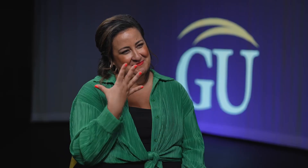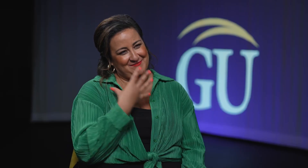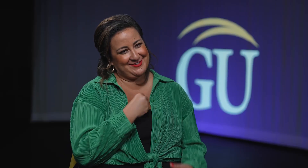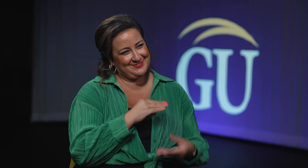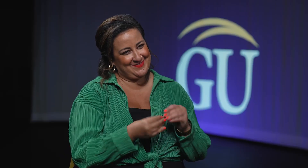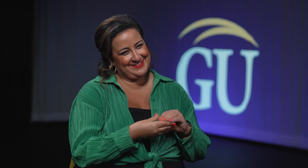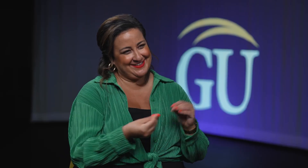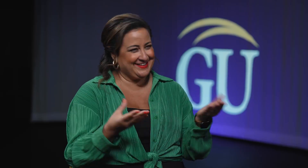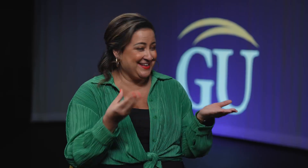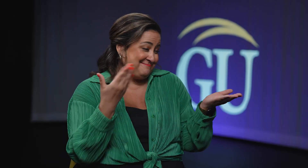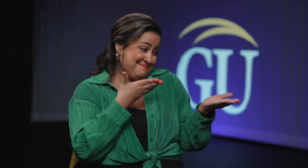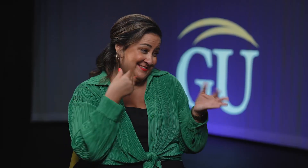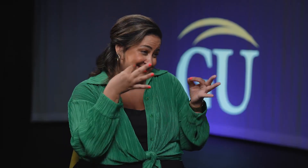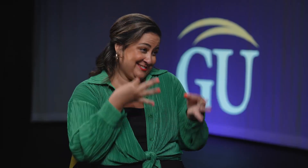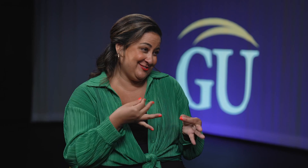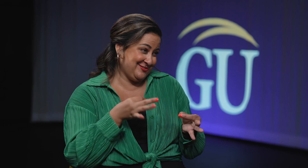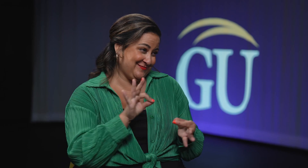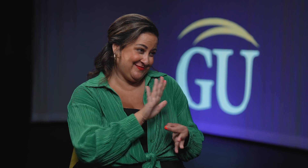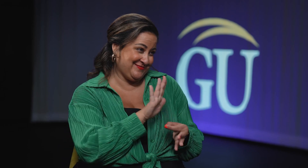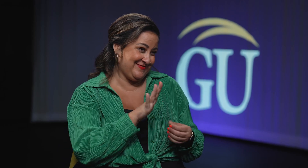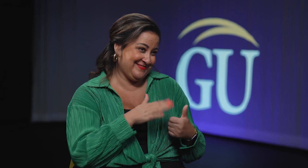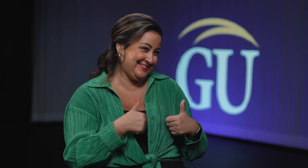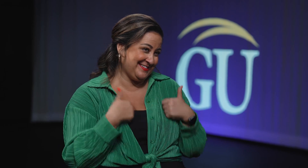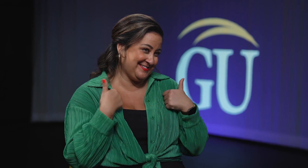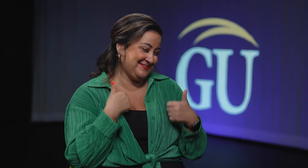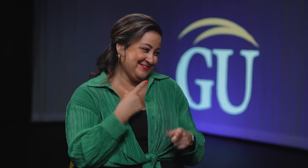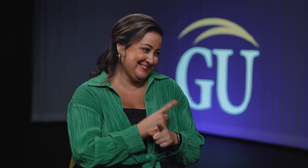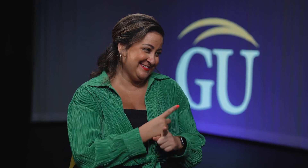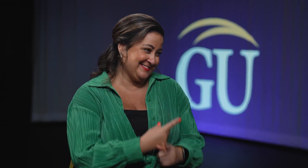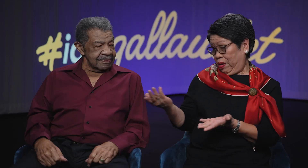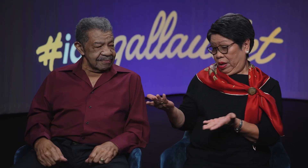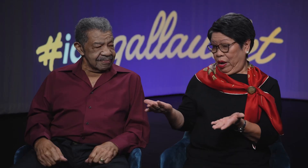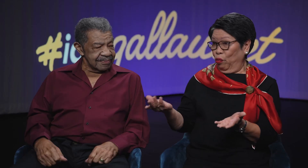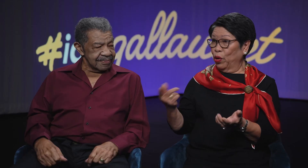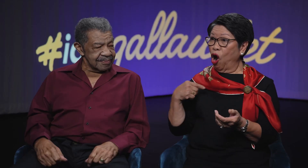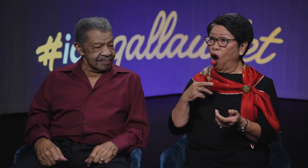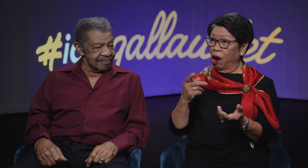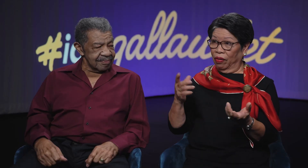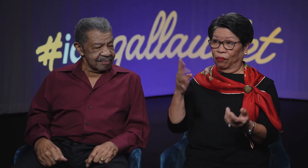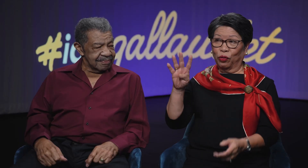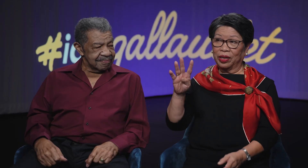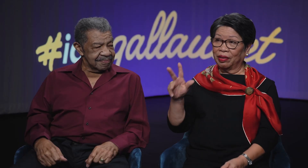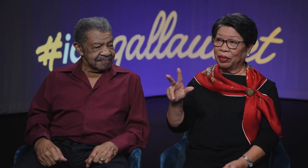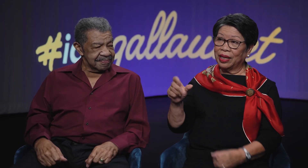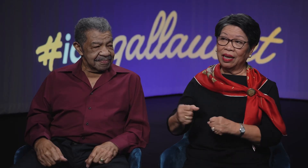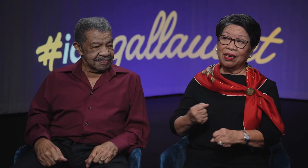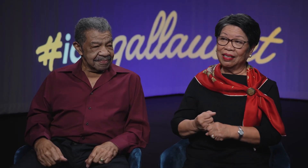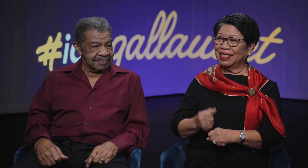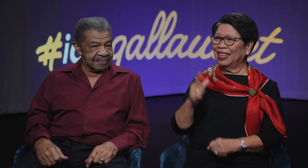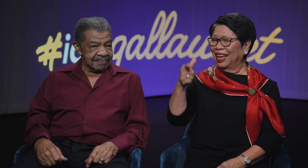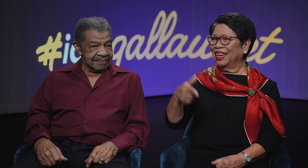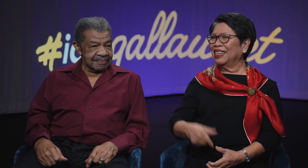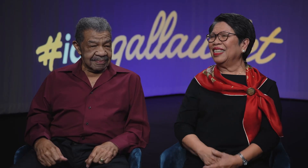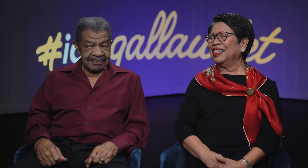What a beautiful story. Best decision of your life, right? We’re here 43 years later!